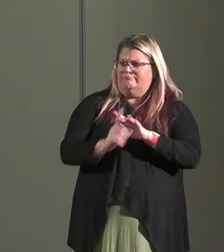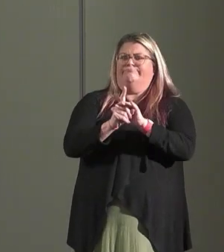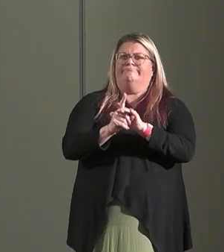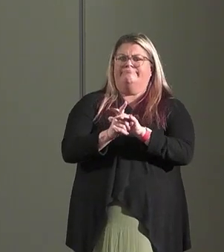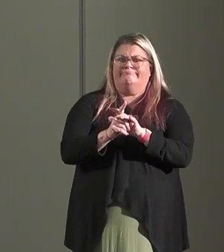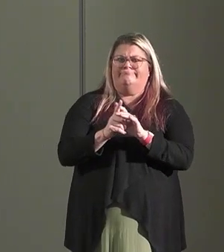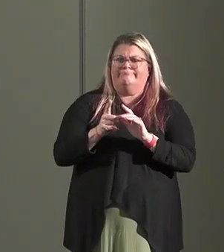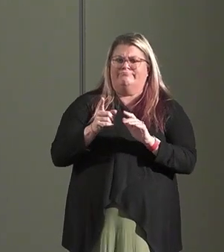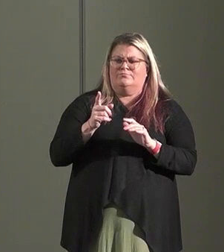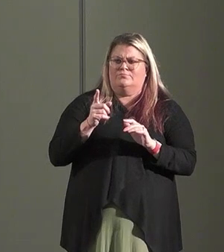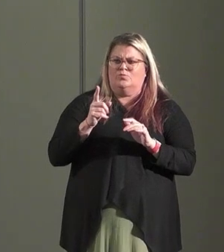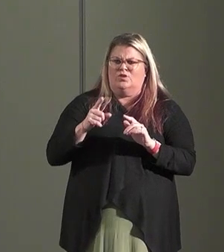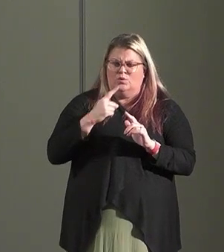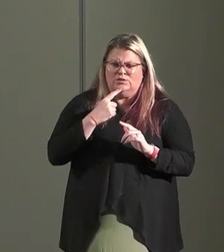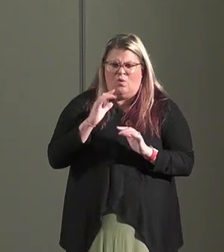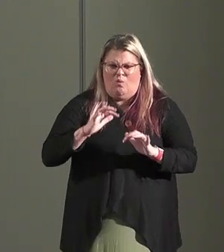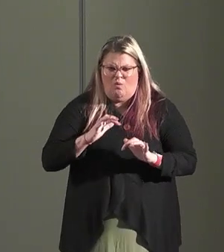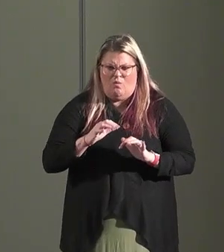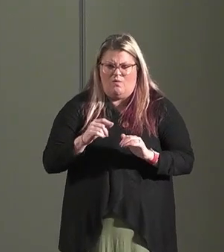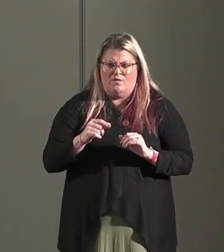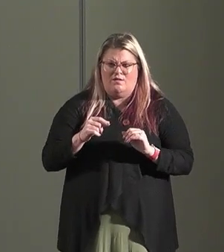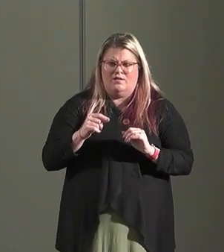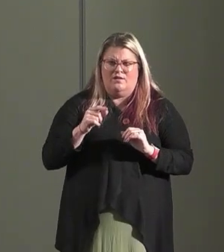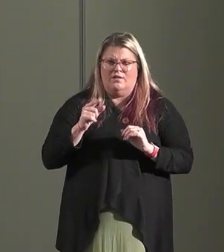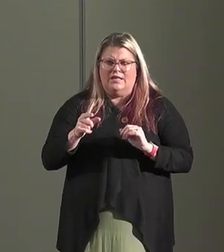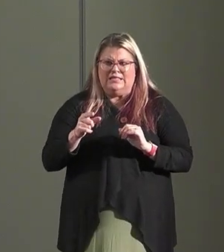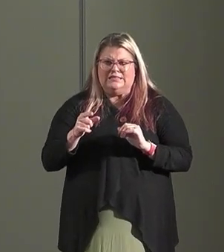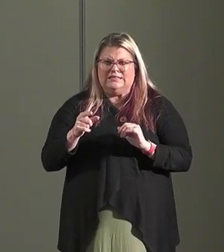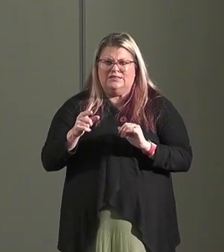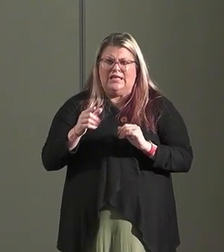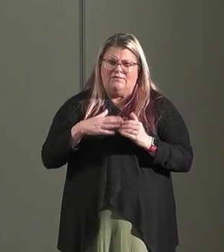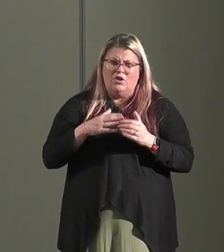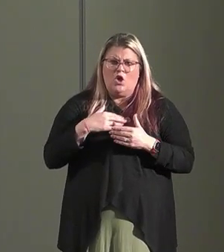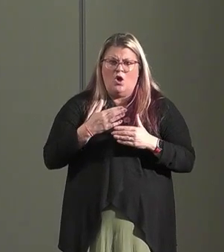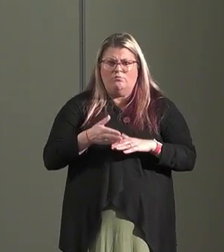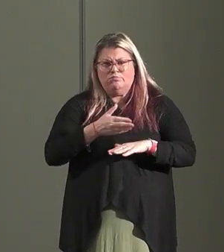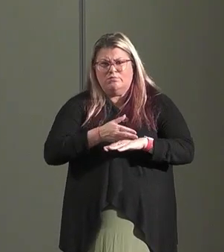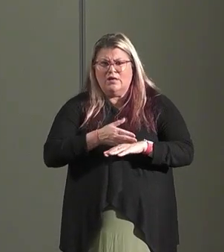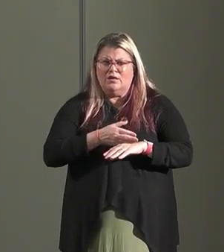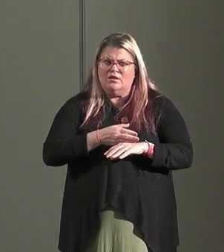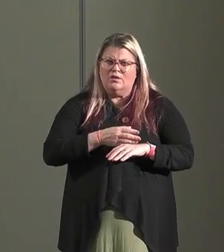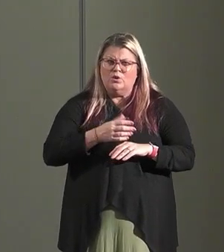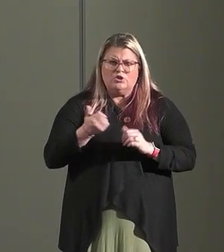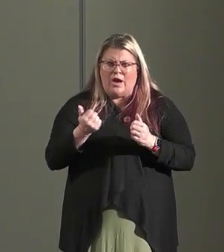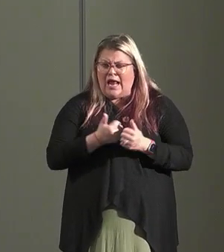At you that you said, oh this is other than the increase there is clear improvement anything you